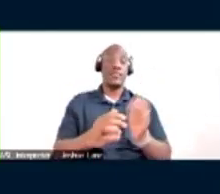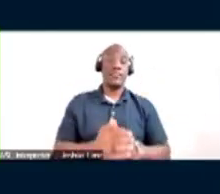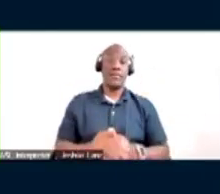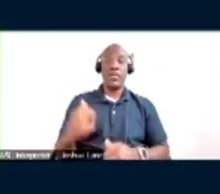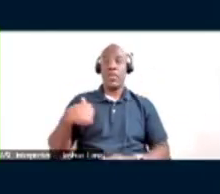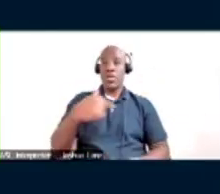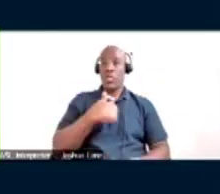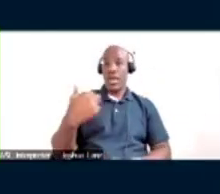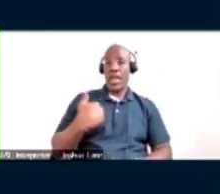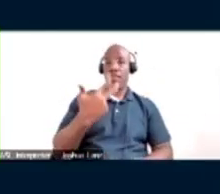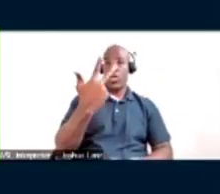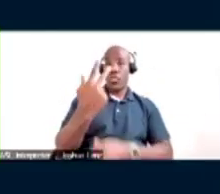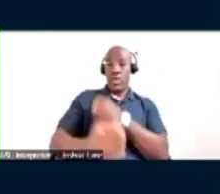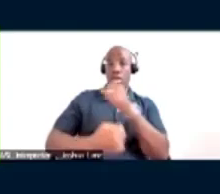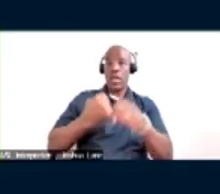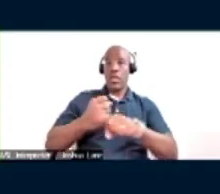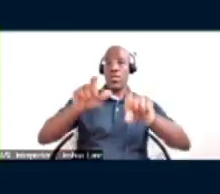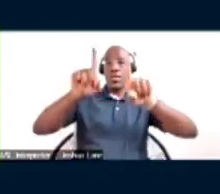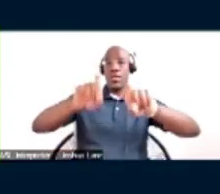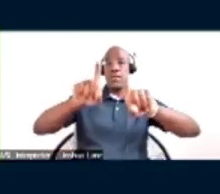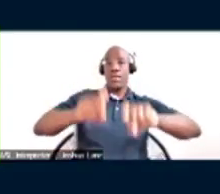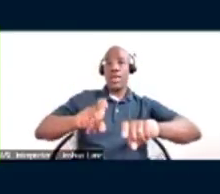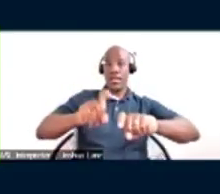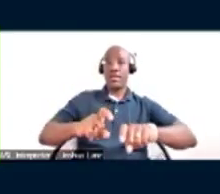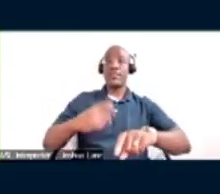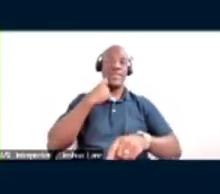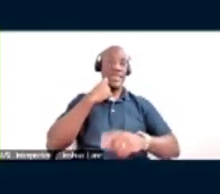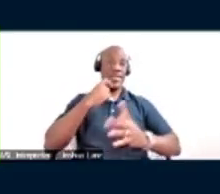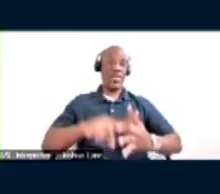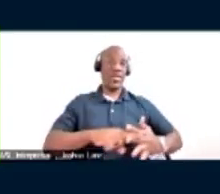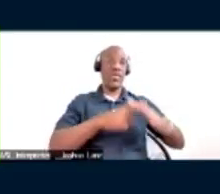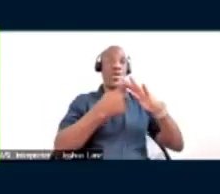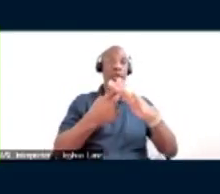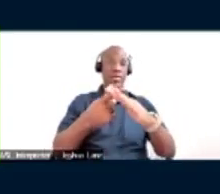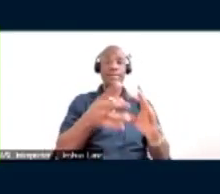underway in conjunction with the Common Fund,